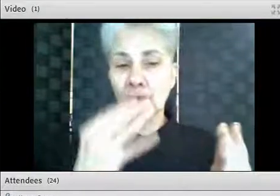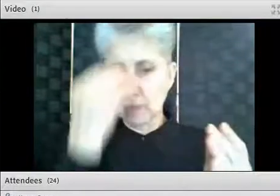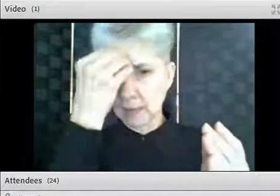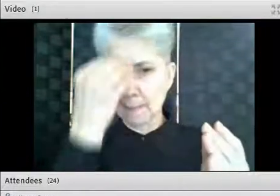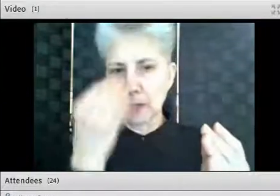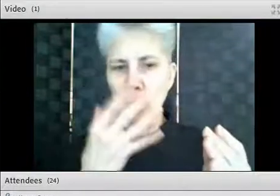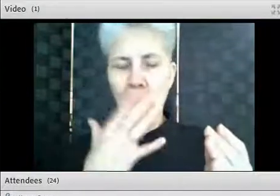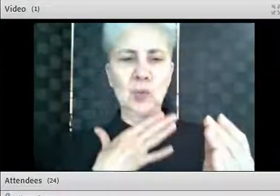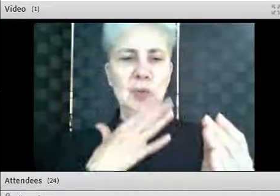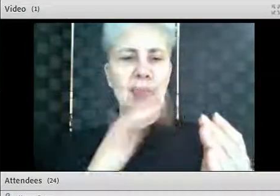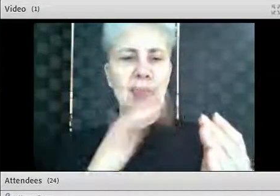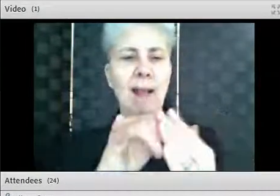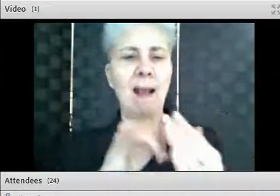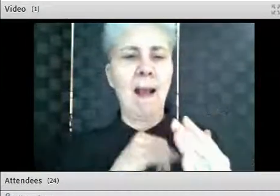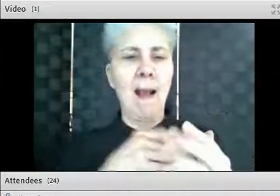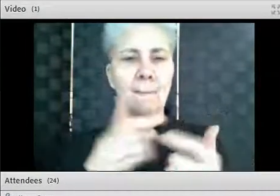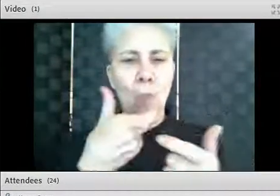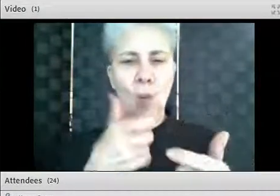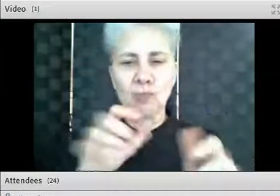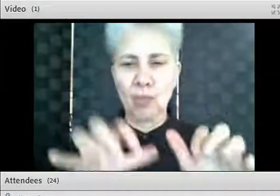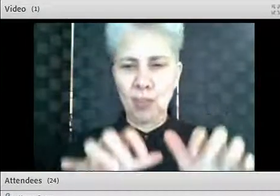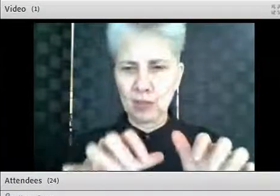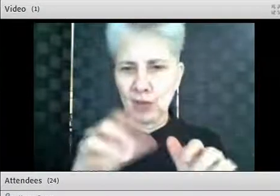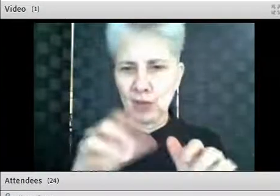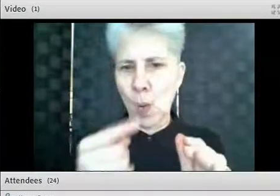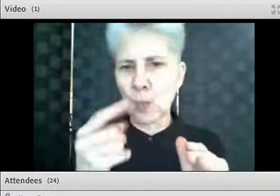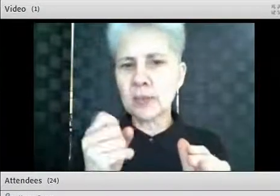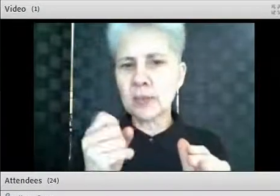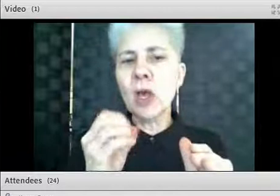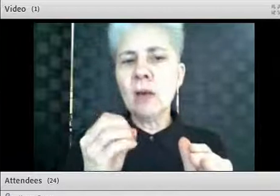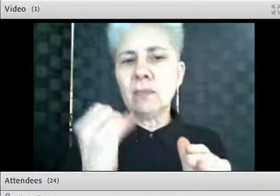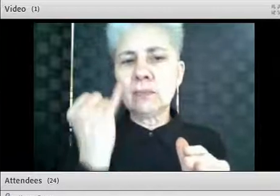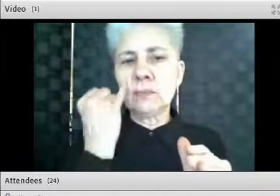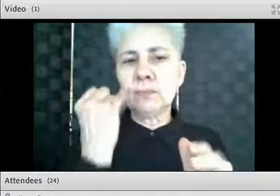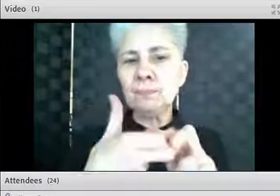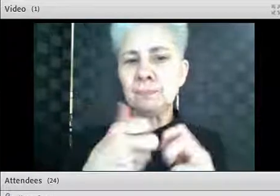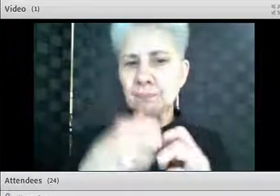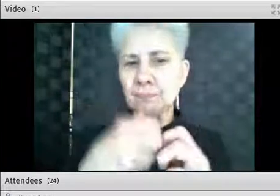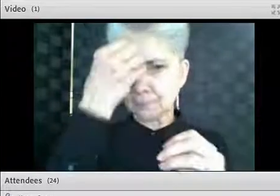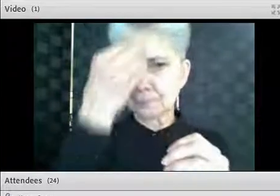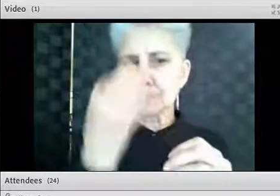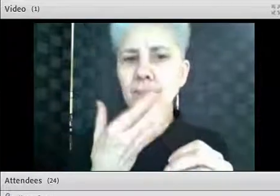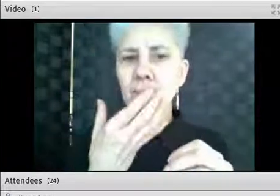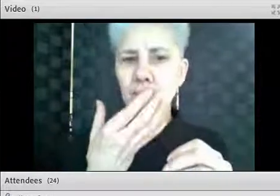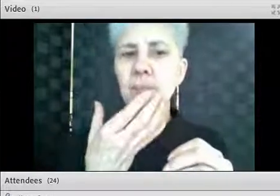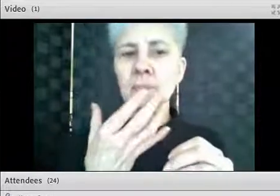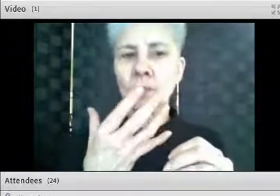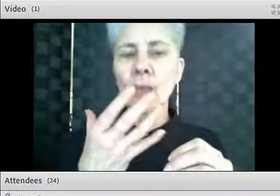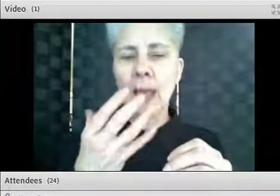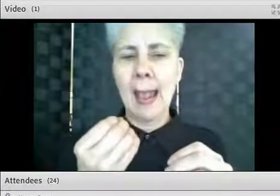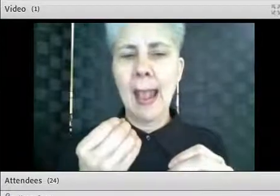I appreciate that. I'm watching the chat always, so if there are any issues, please let me know, and, Gretchen,